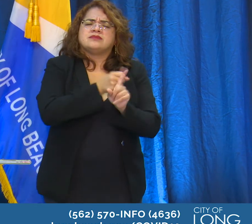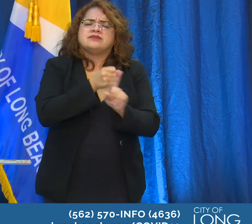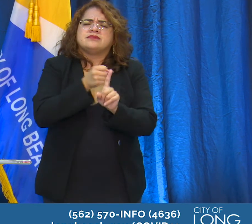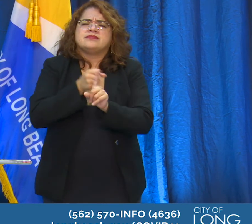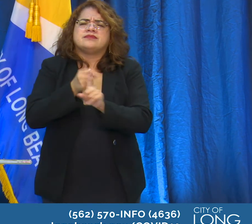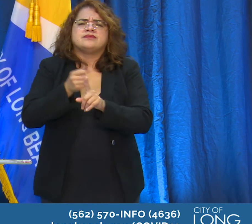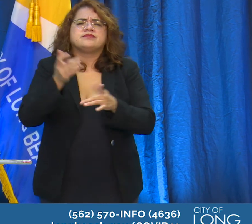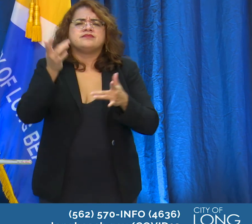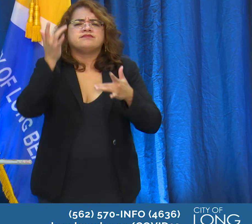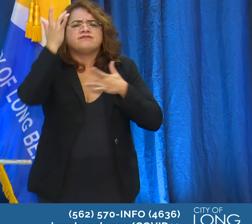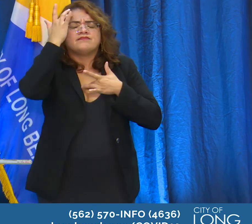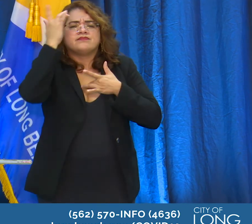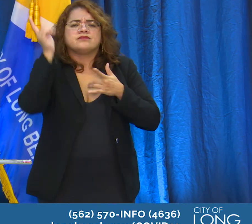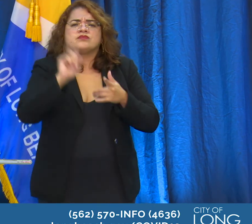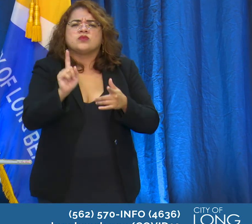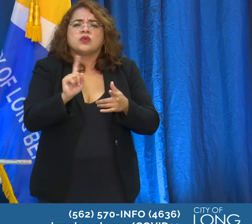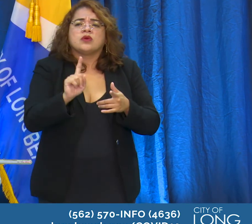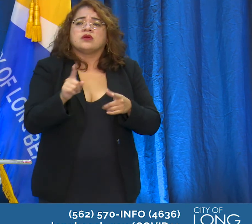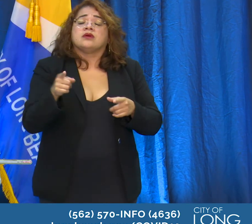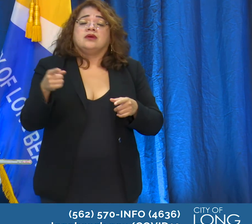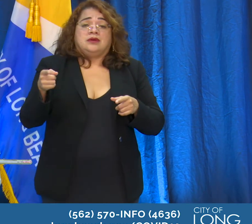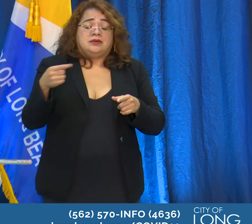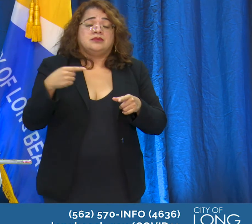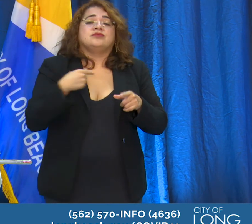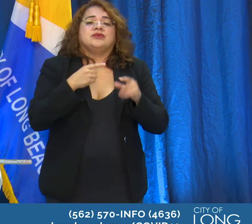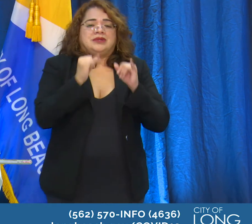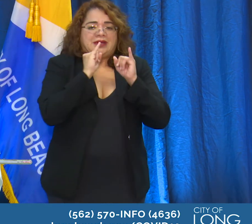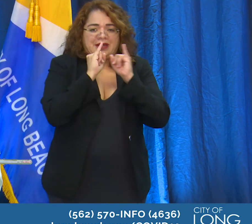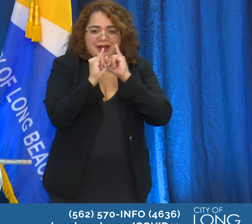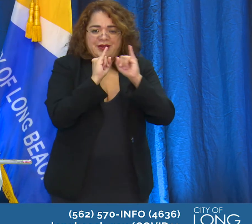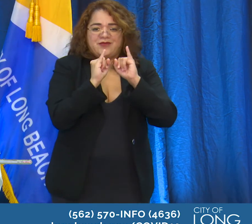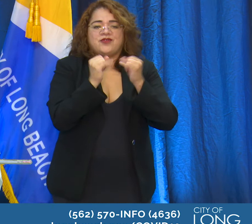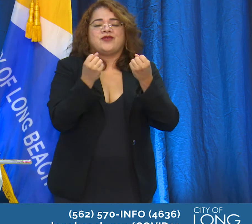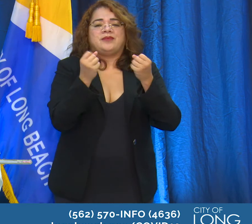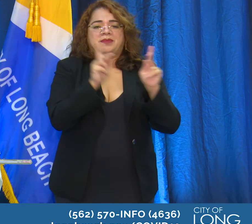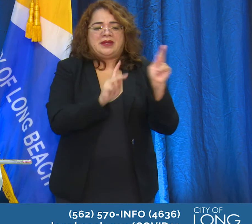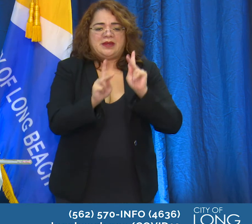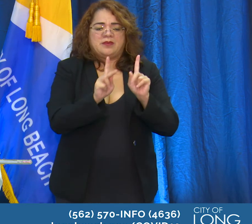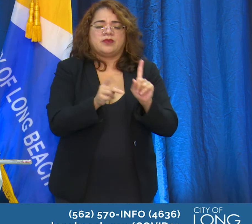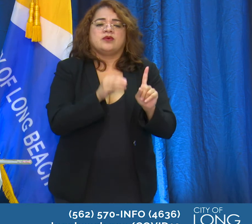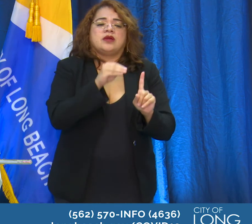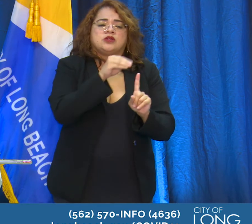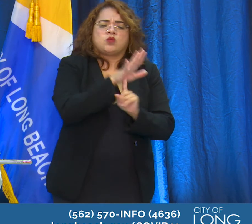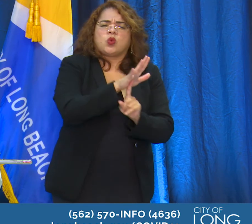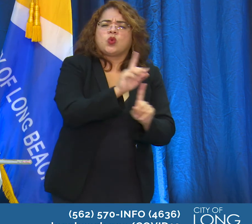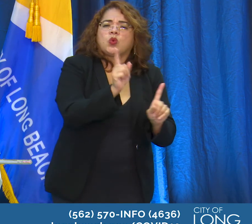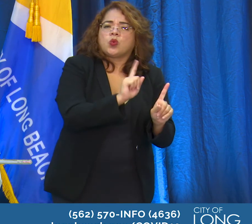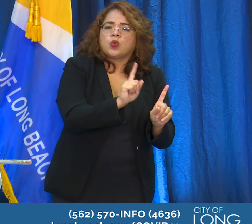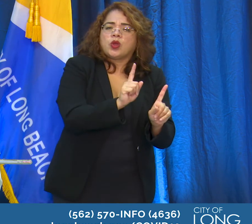We do interviews of folks to understand where they've been and how they believe they were exposed,